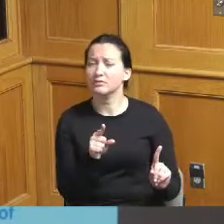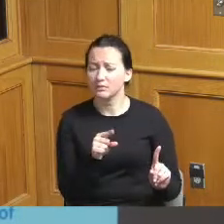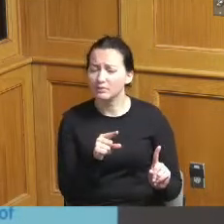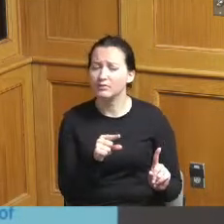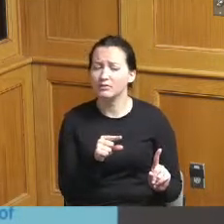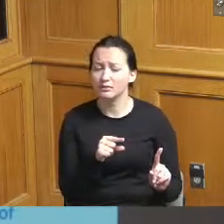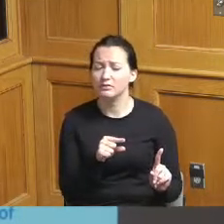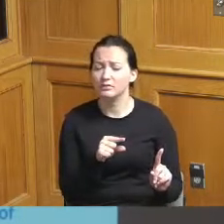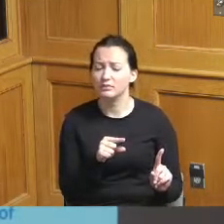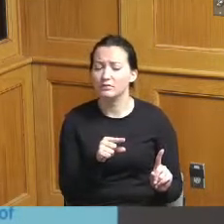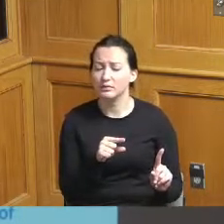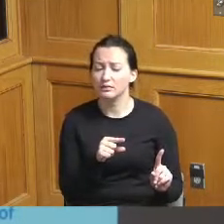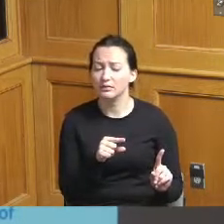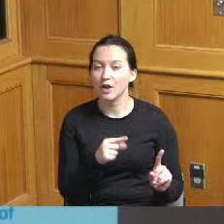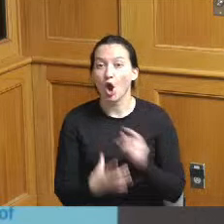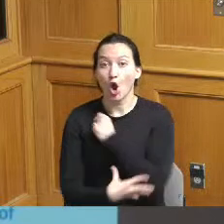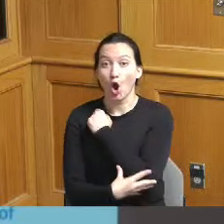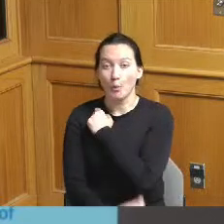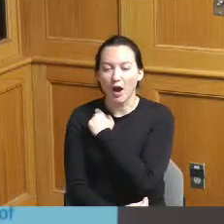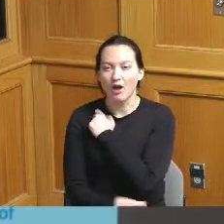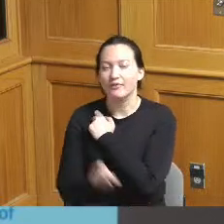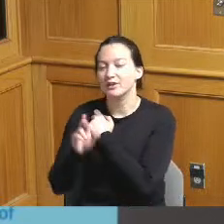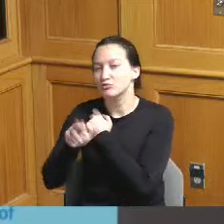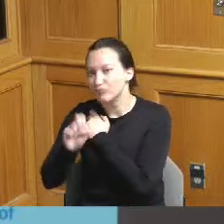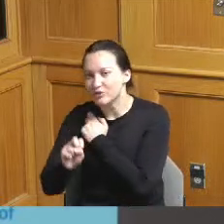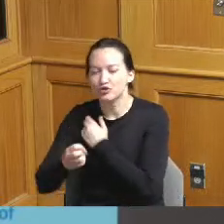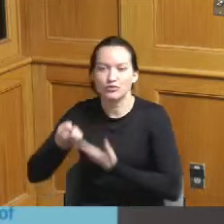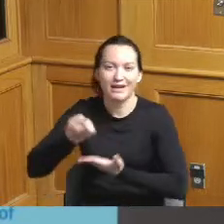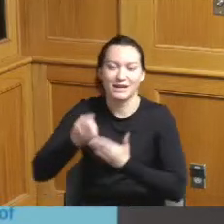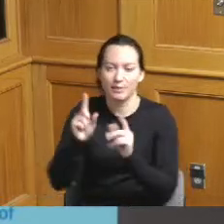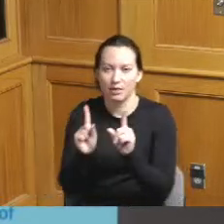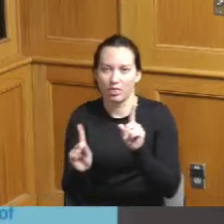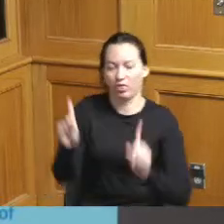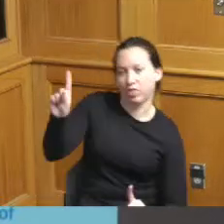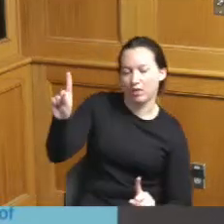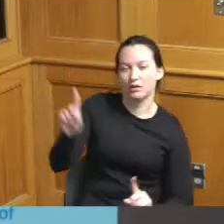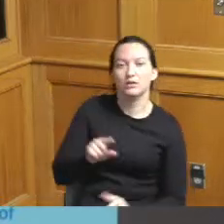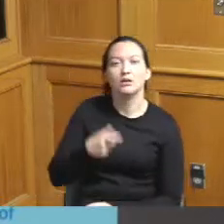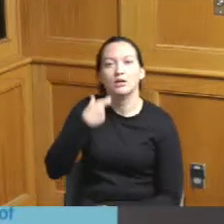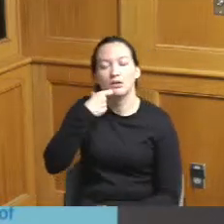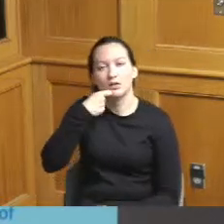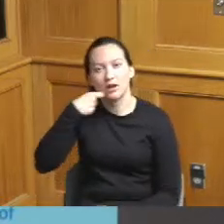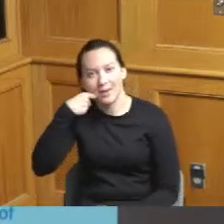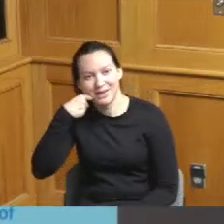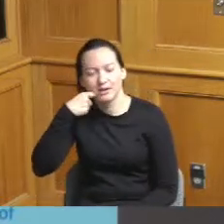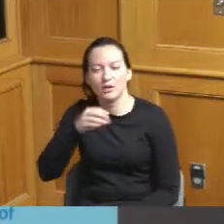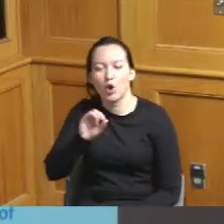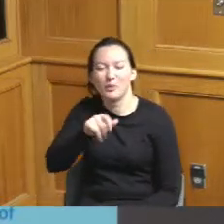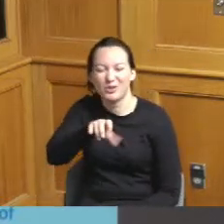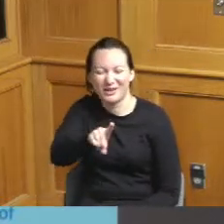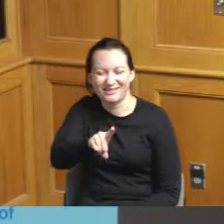that we have poverty racial and economic disparity opioid academic epidemic and substance abuse